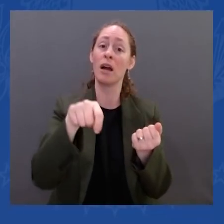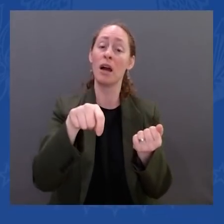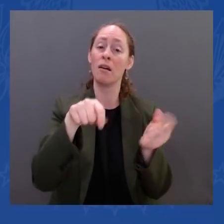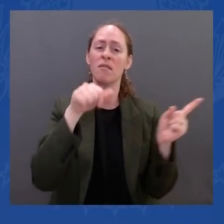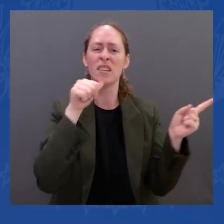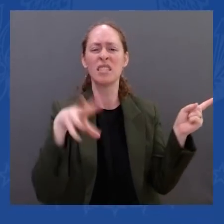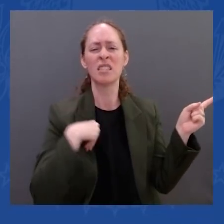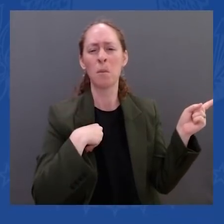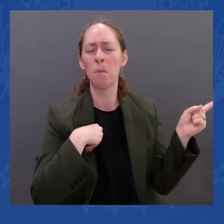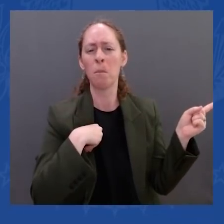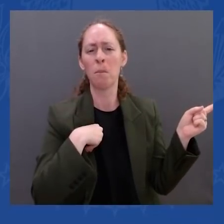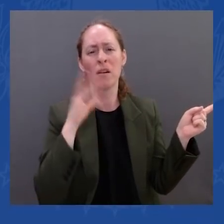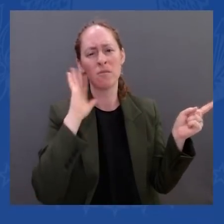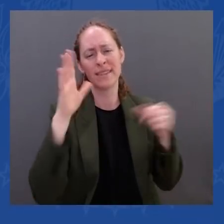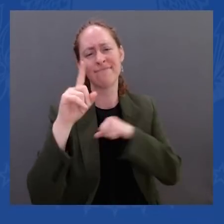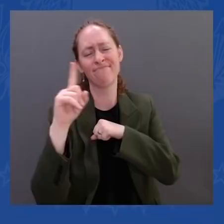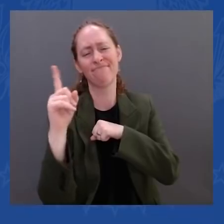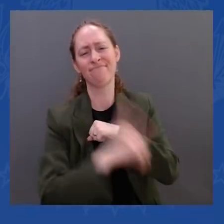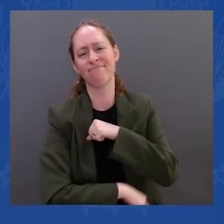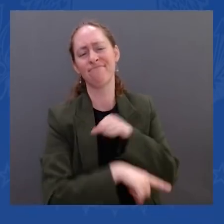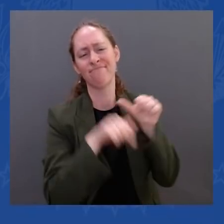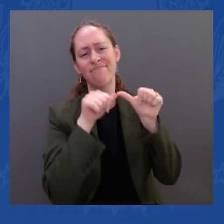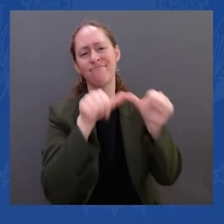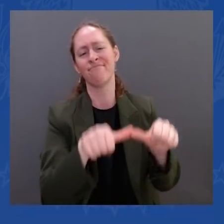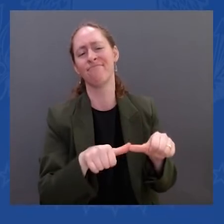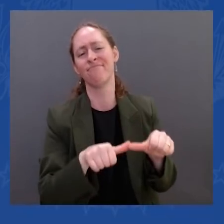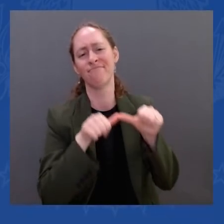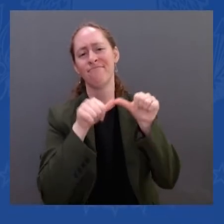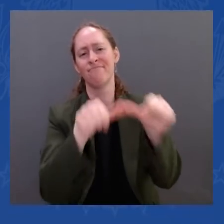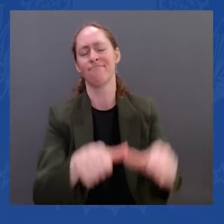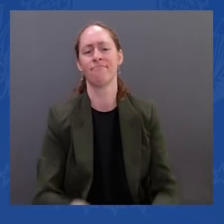they're showing bombings of every school -- no --